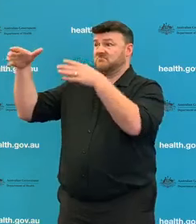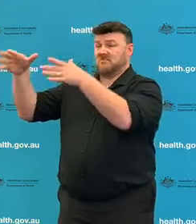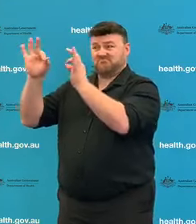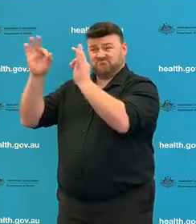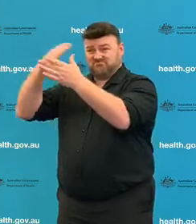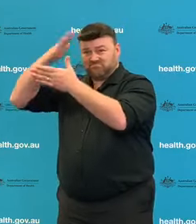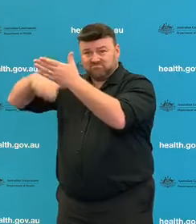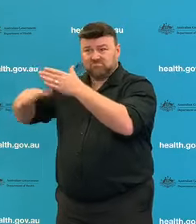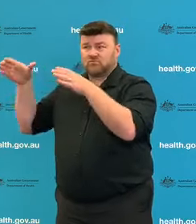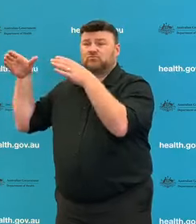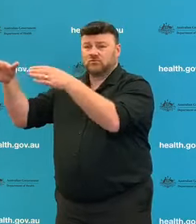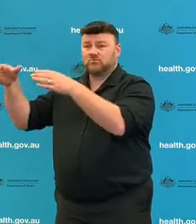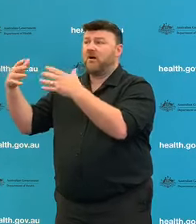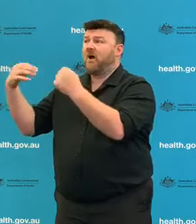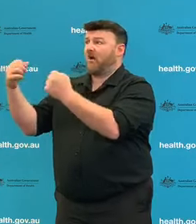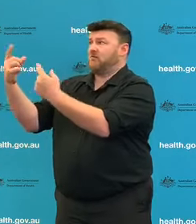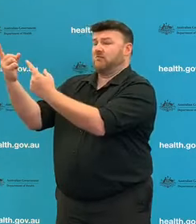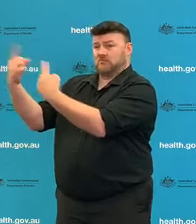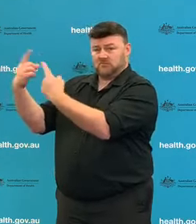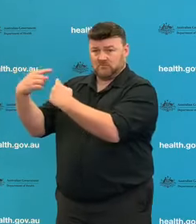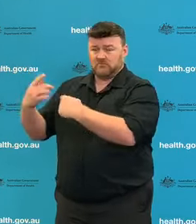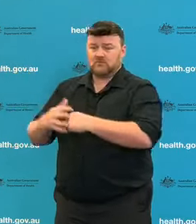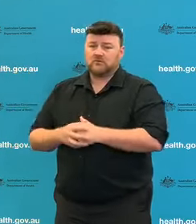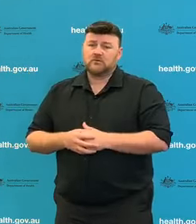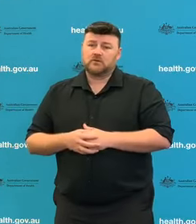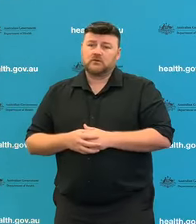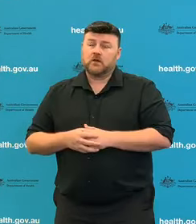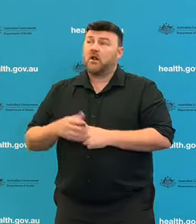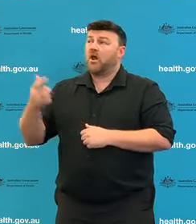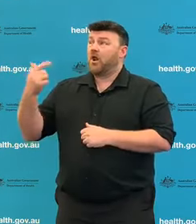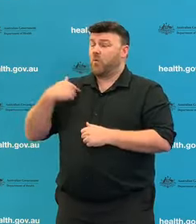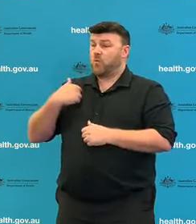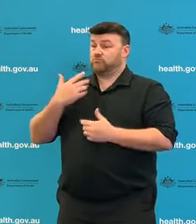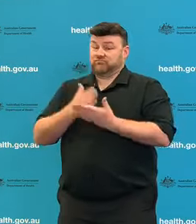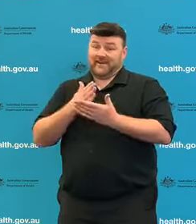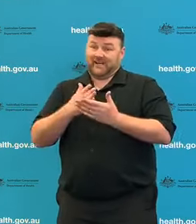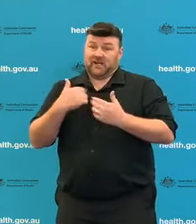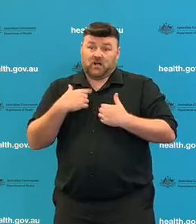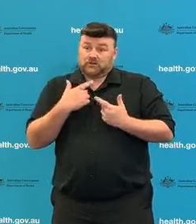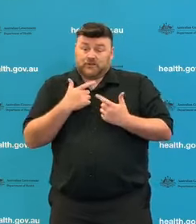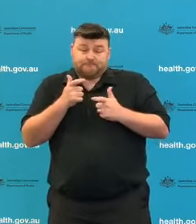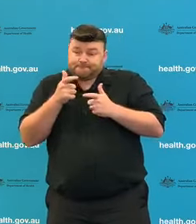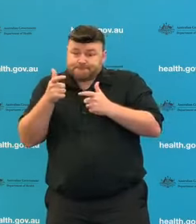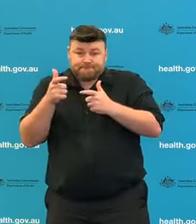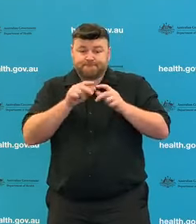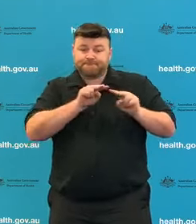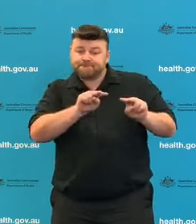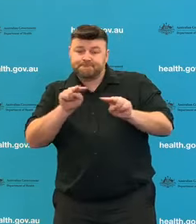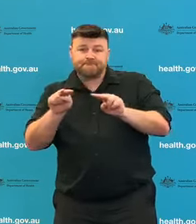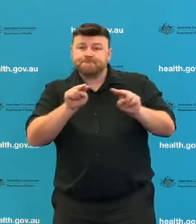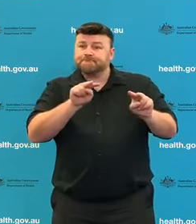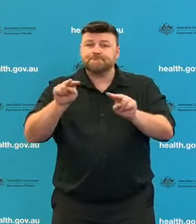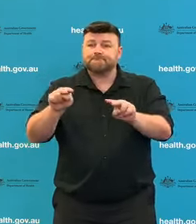advice to AHPPC. We continue to monitor healthcare worker infections and of